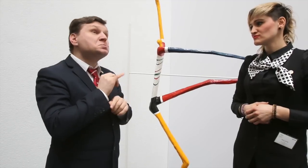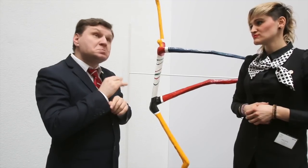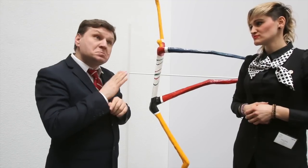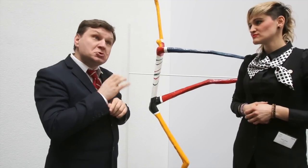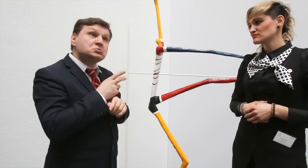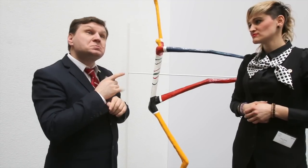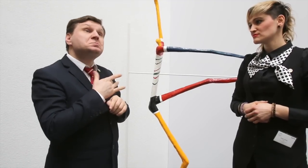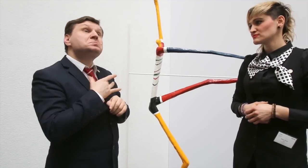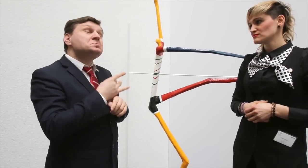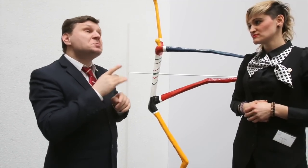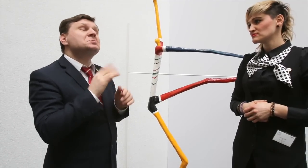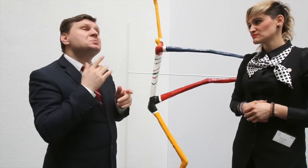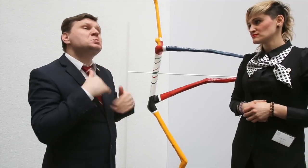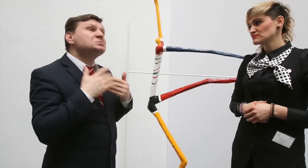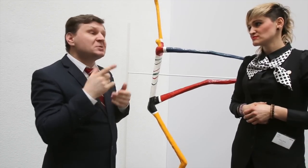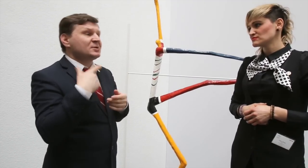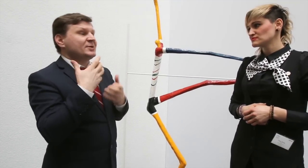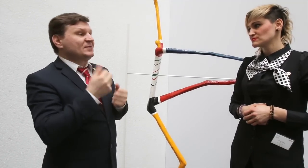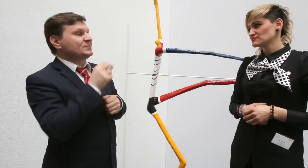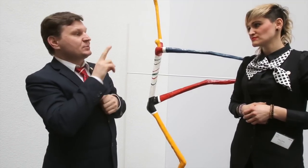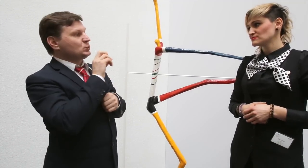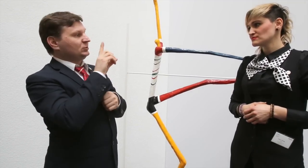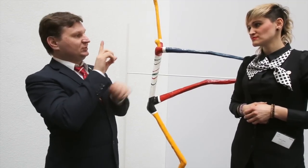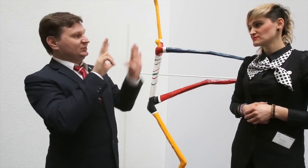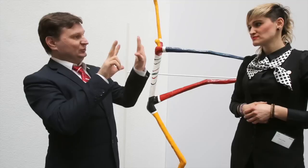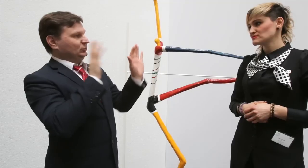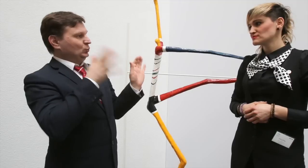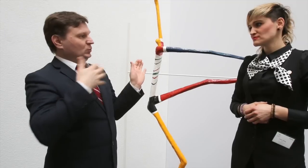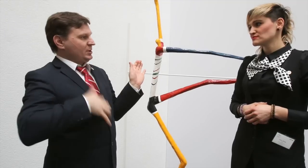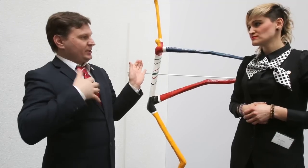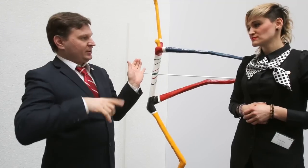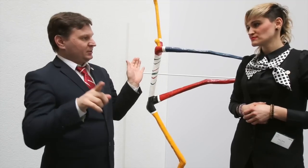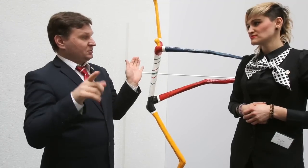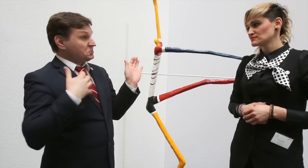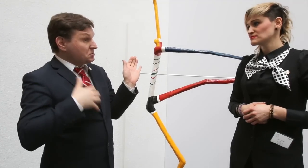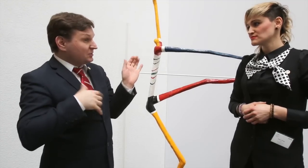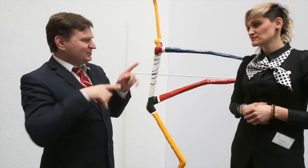Bach then asked what the plans were for the youth. Rukhledev then explained that there is Youth Games